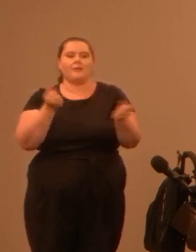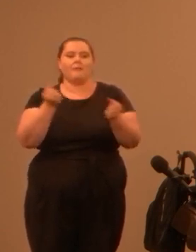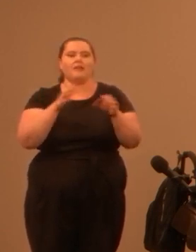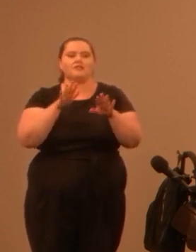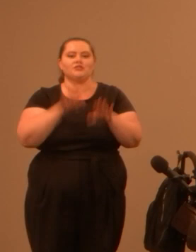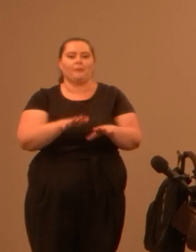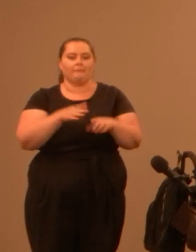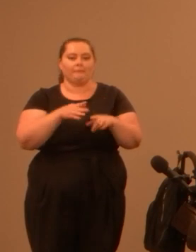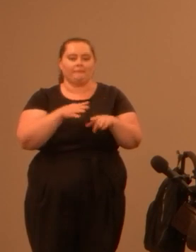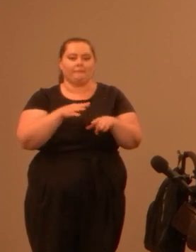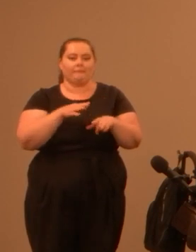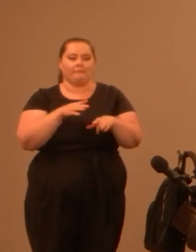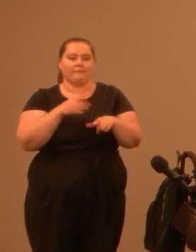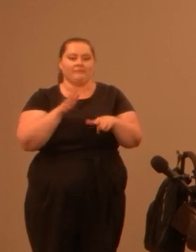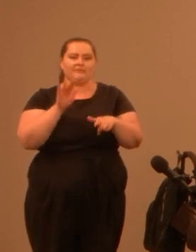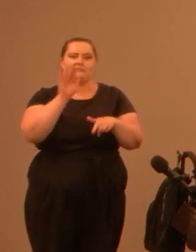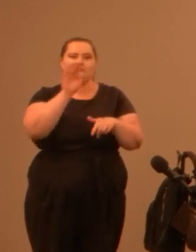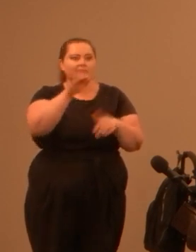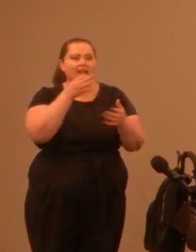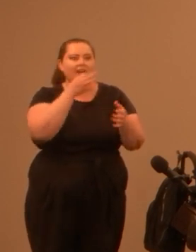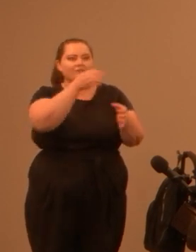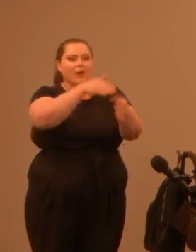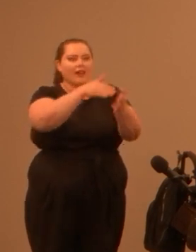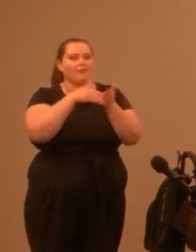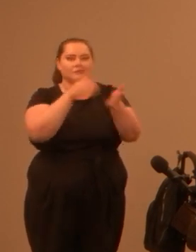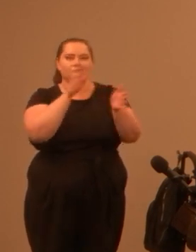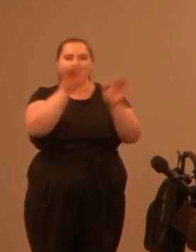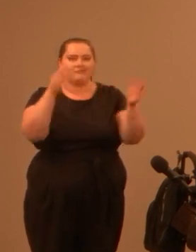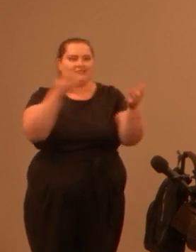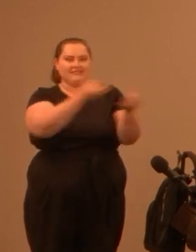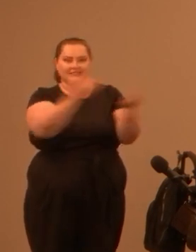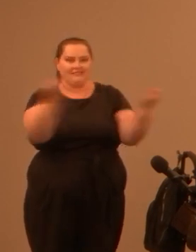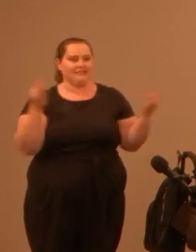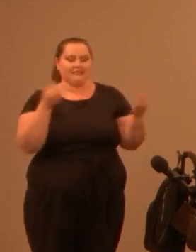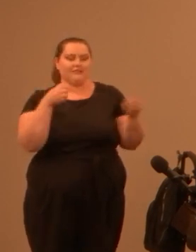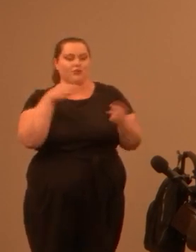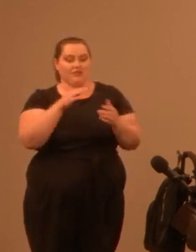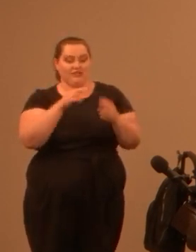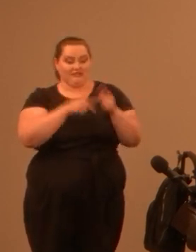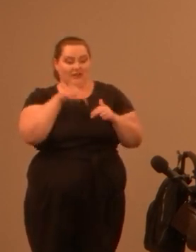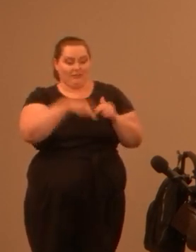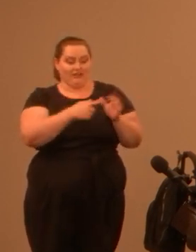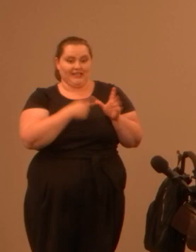need for assistance, developed this app that empowers individuals who are blind